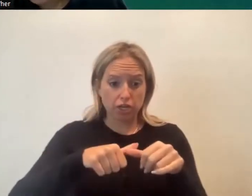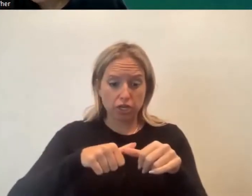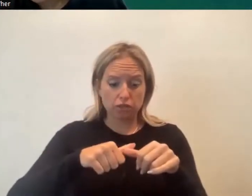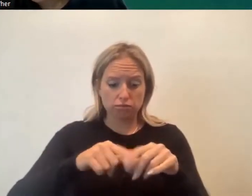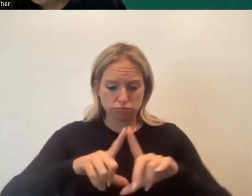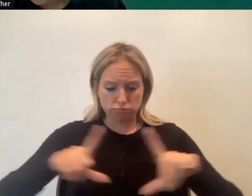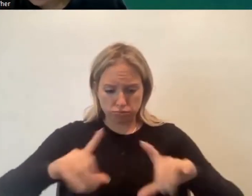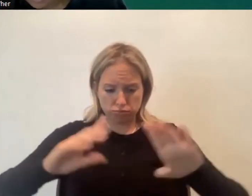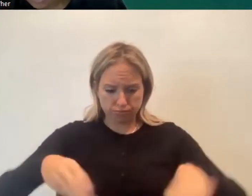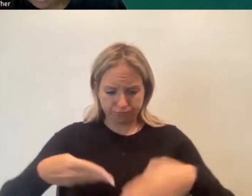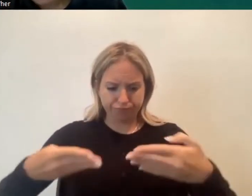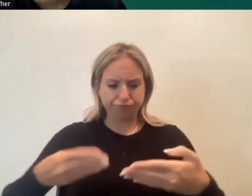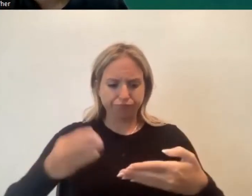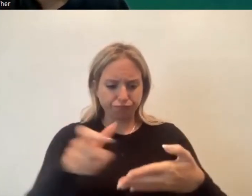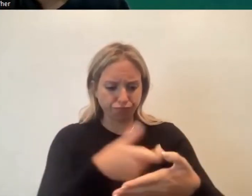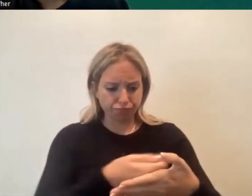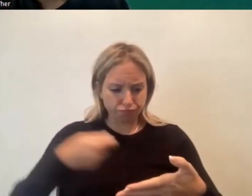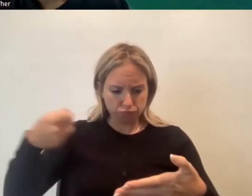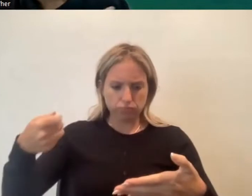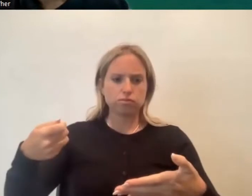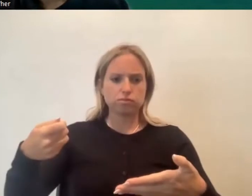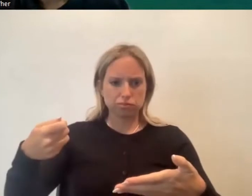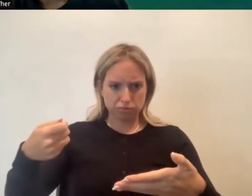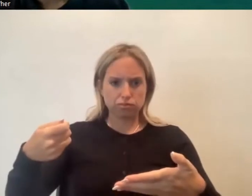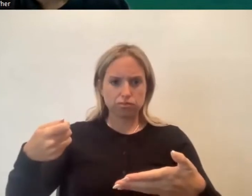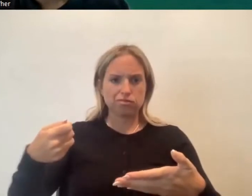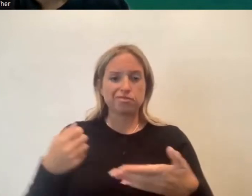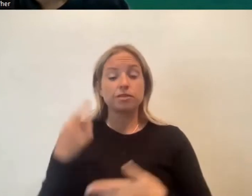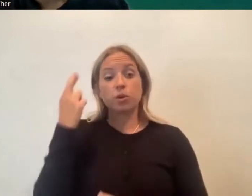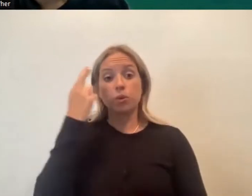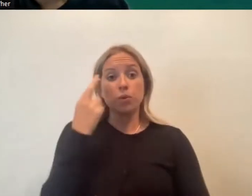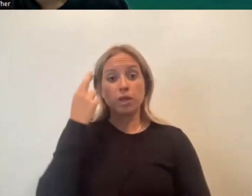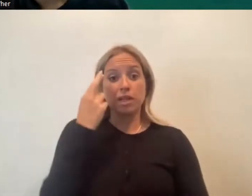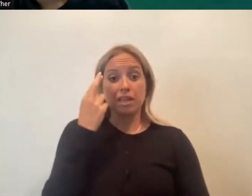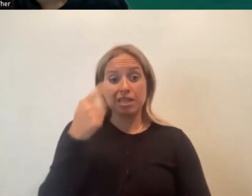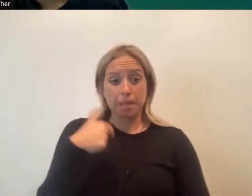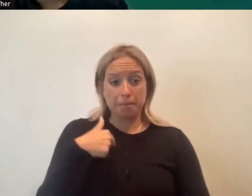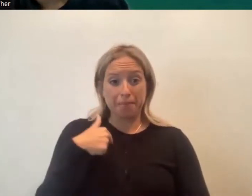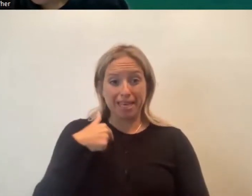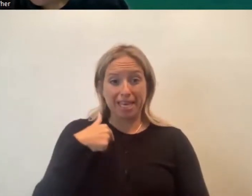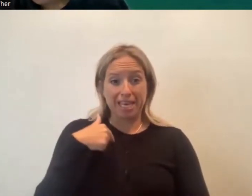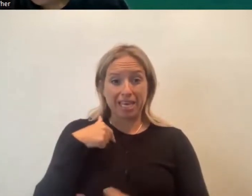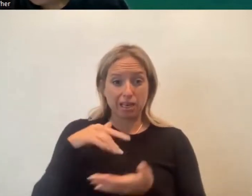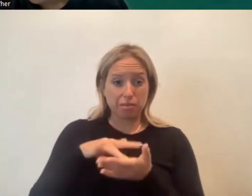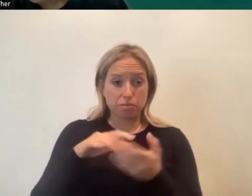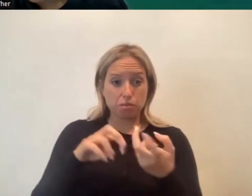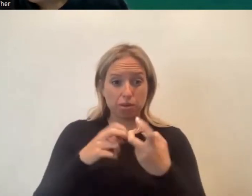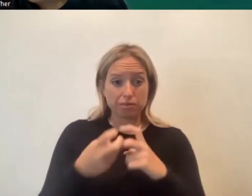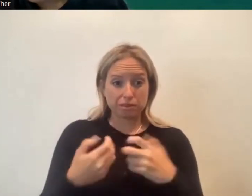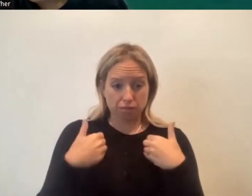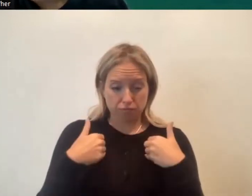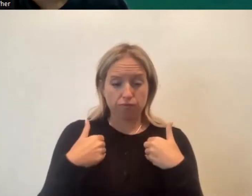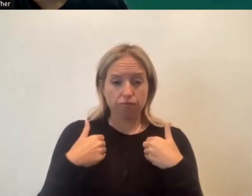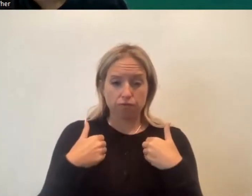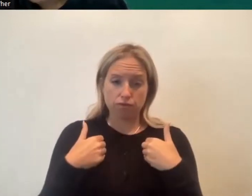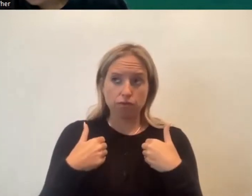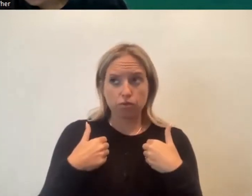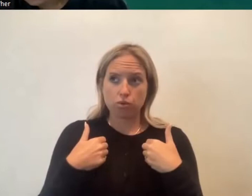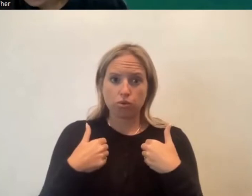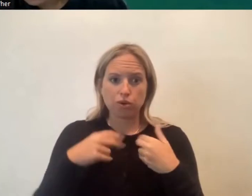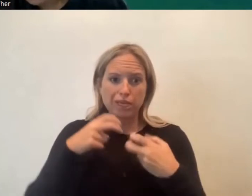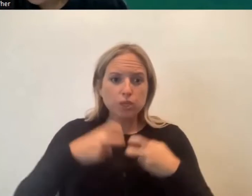to the effect that they realize, "I have some medical problems or issues," but they think